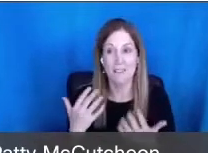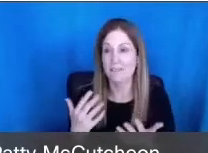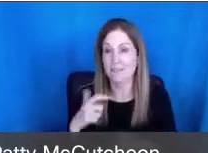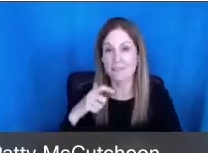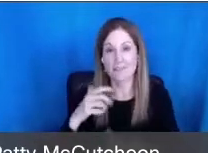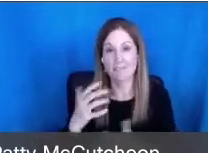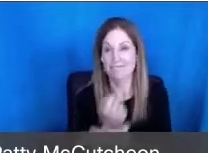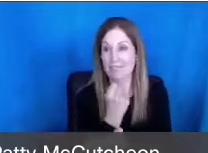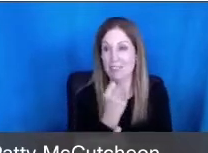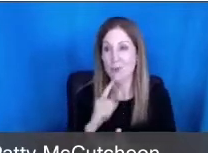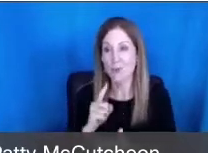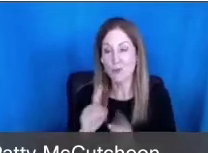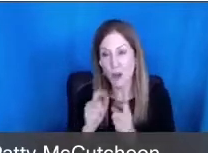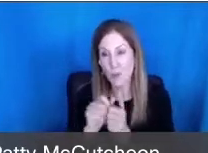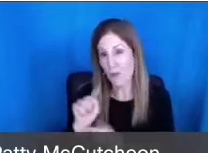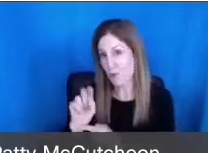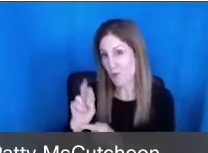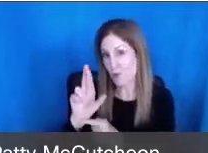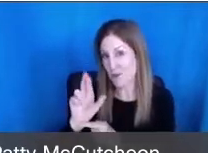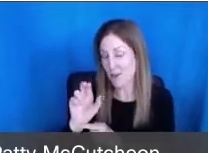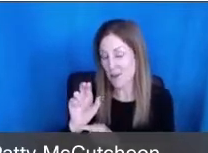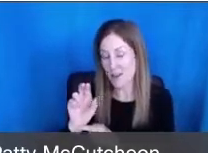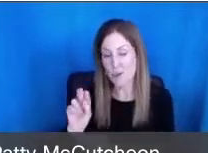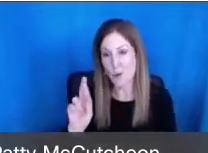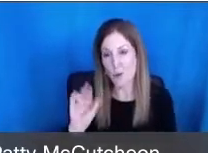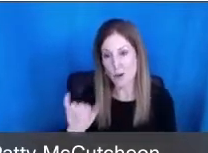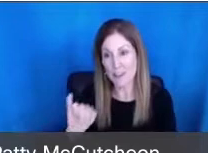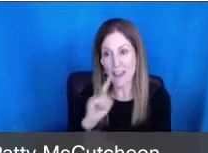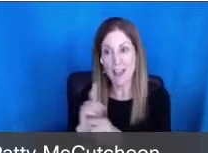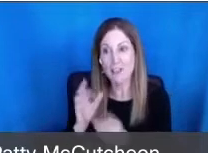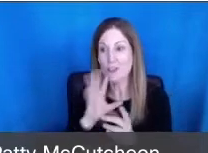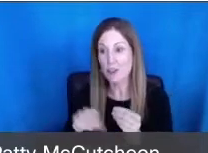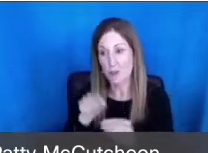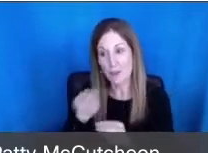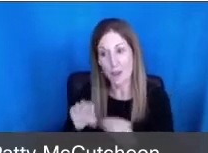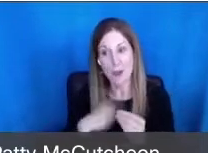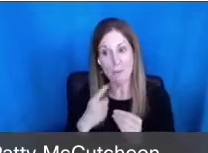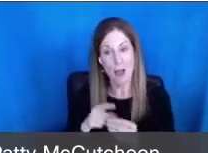and get behind the scenes about what they do to ensure equitable access to eLearning and online training.